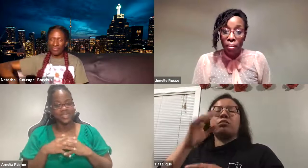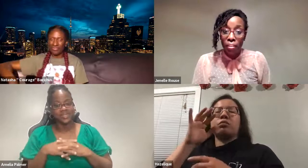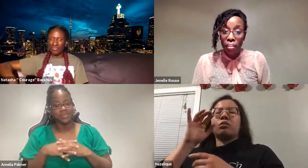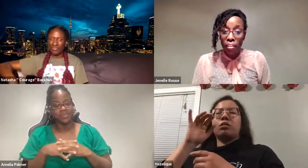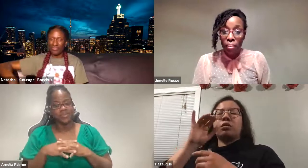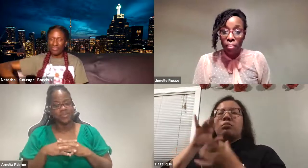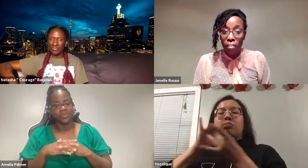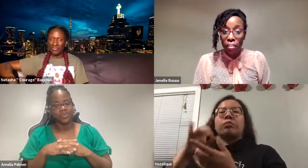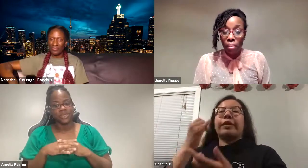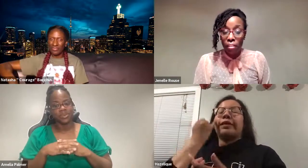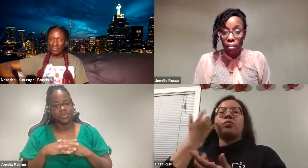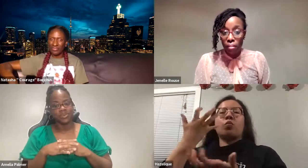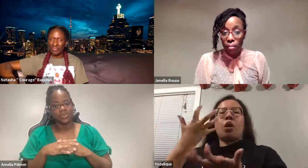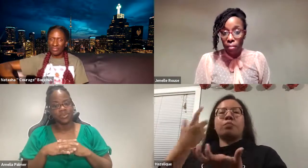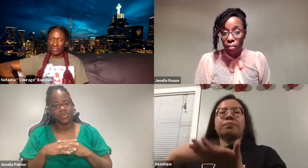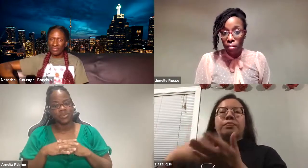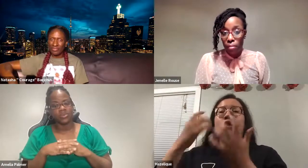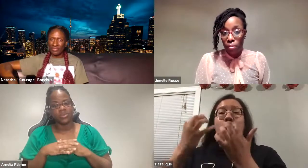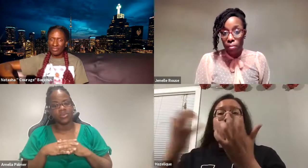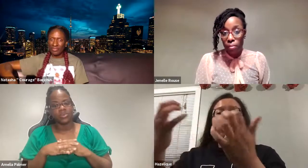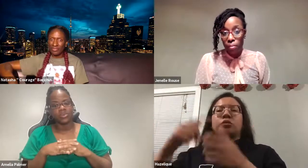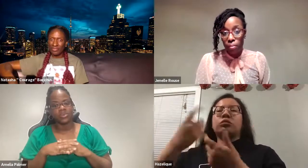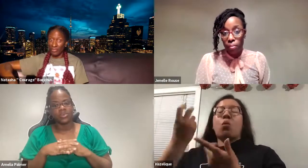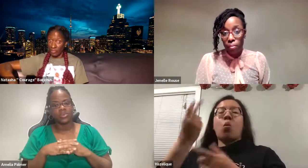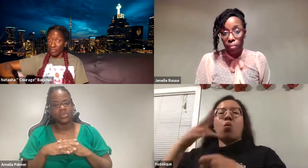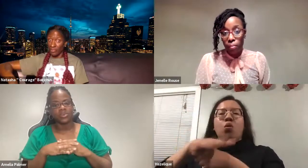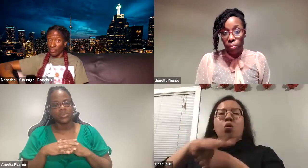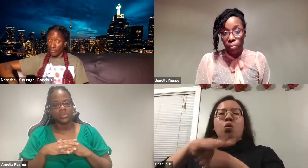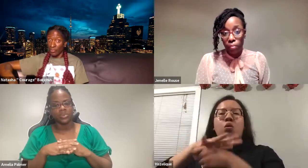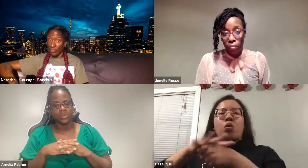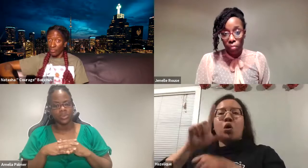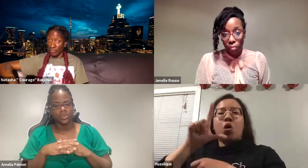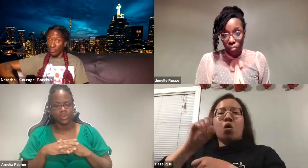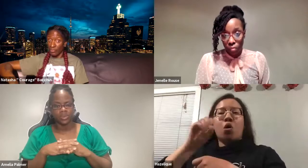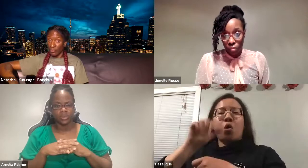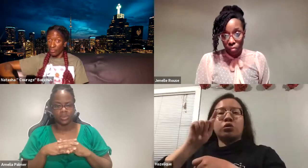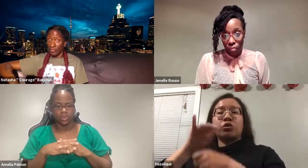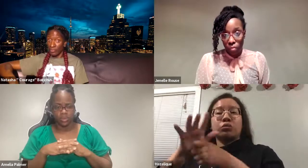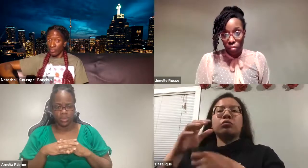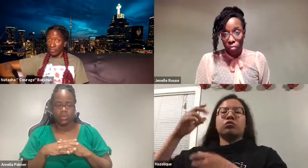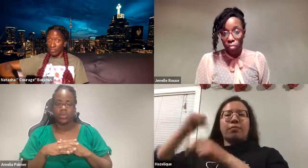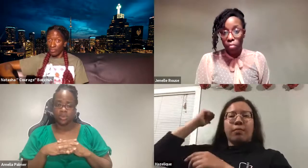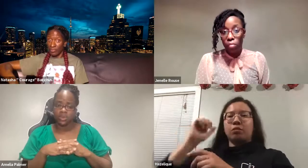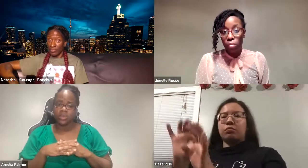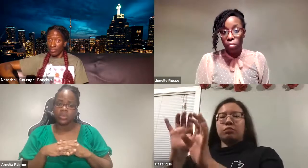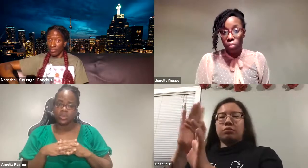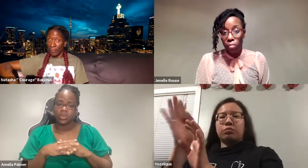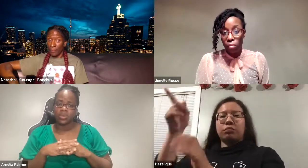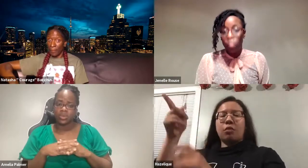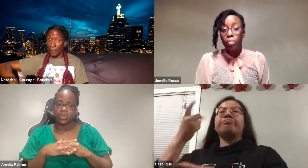and also to add dominique saying for deaf blind folks you know you have to talk about location